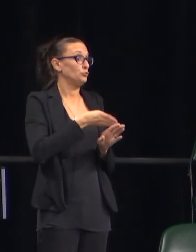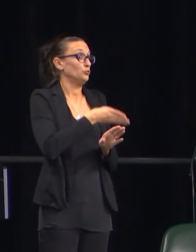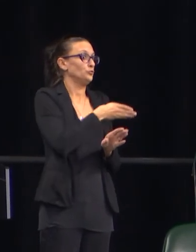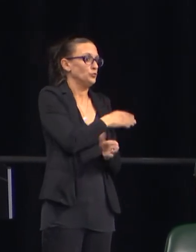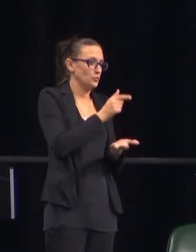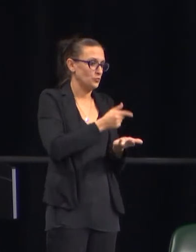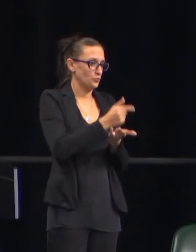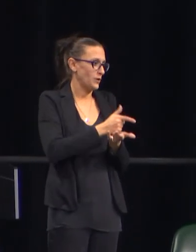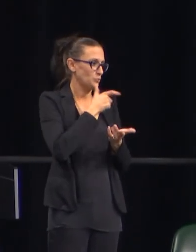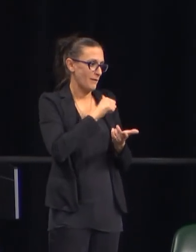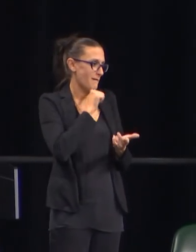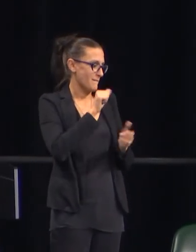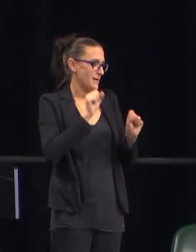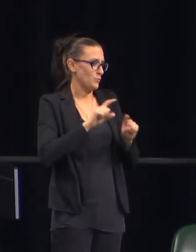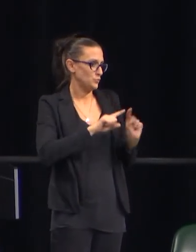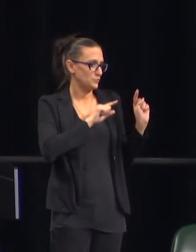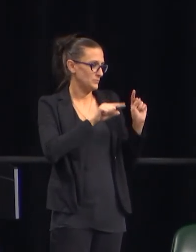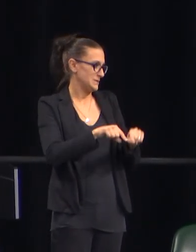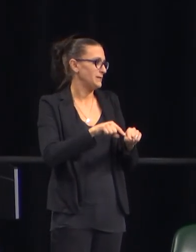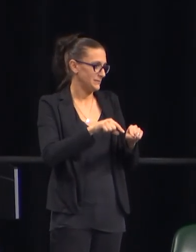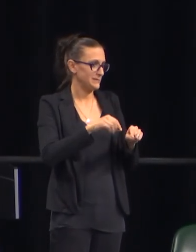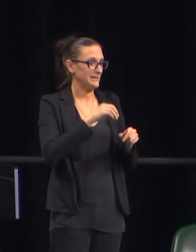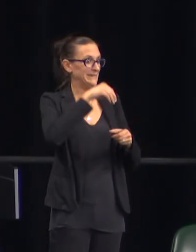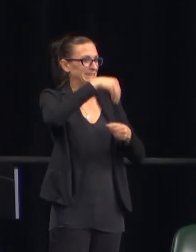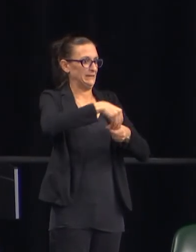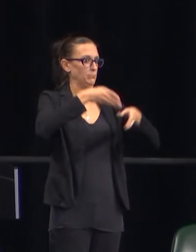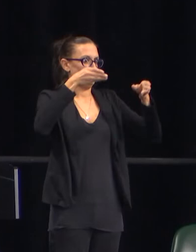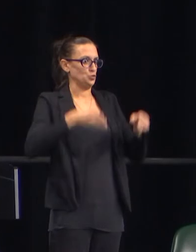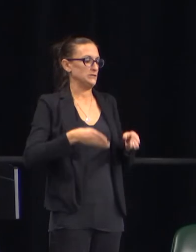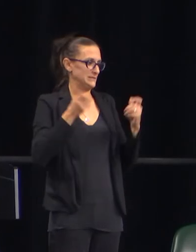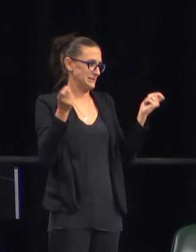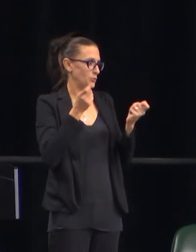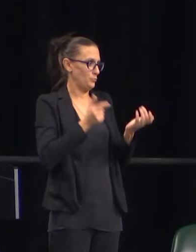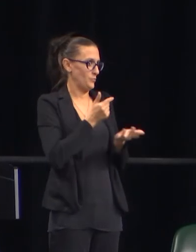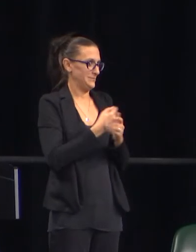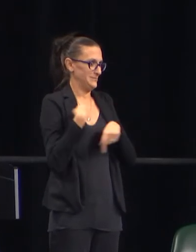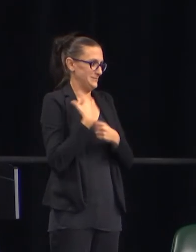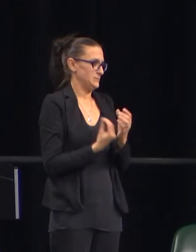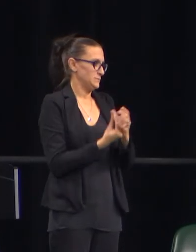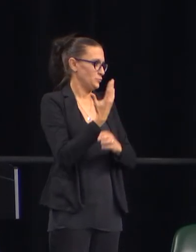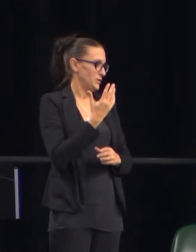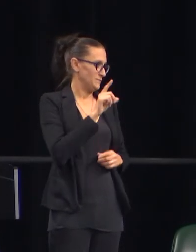who have not been able to attend an in-person ceremony since Spring of 2020.